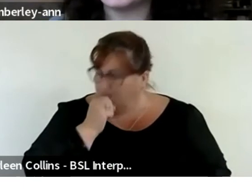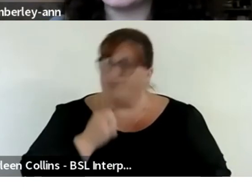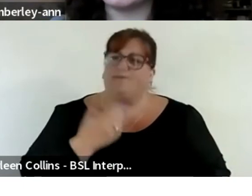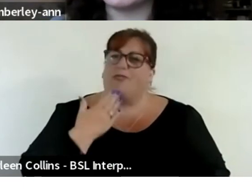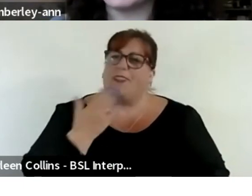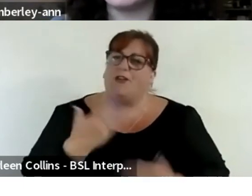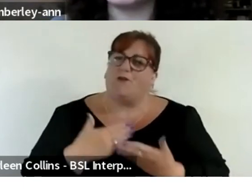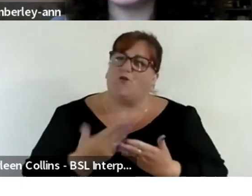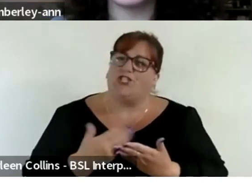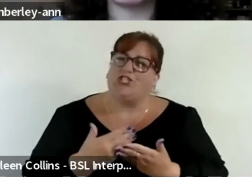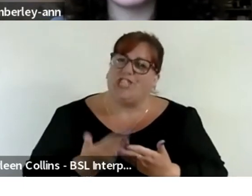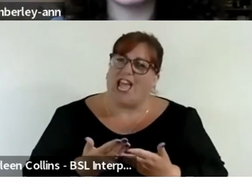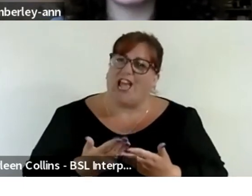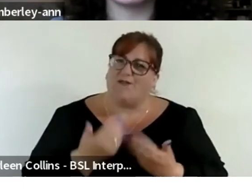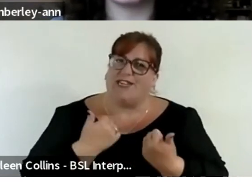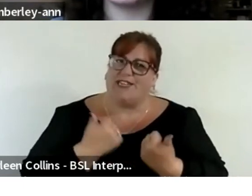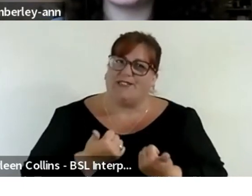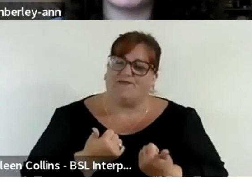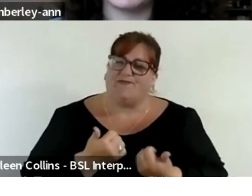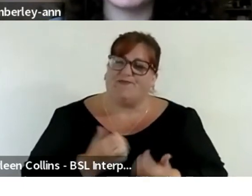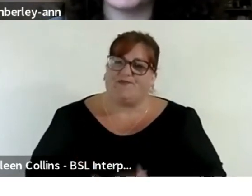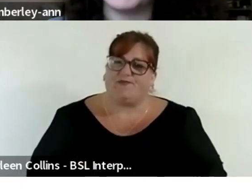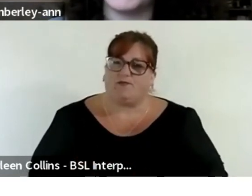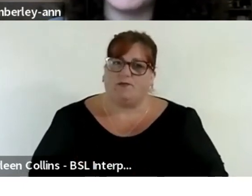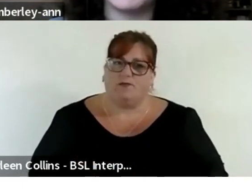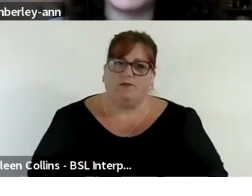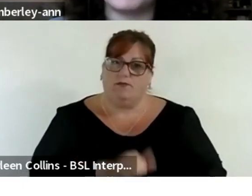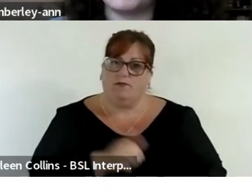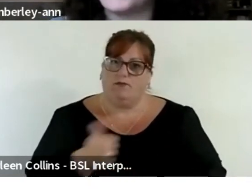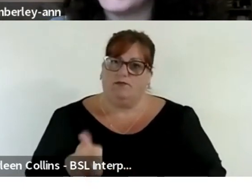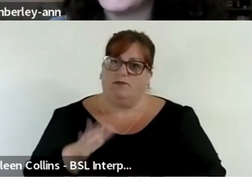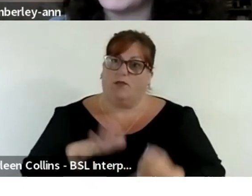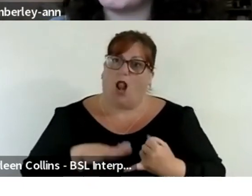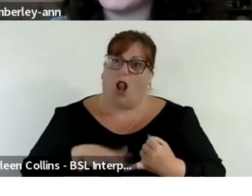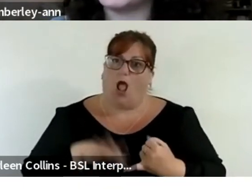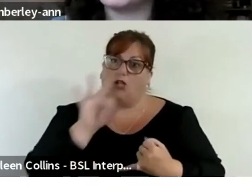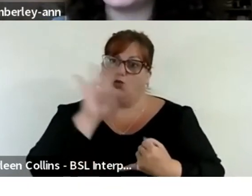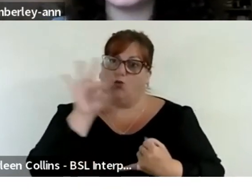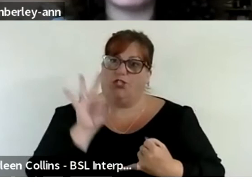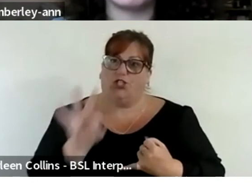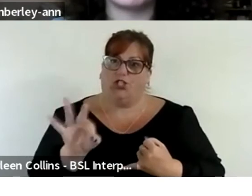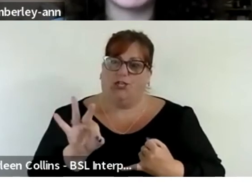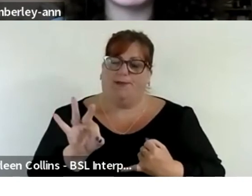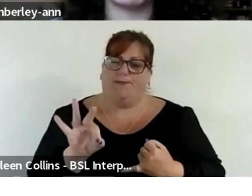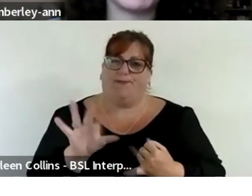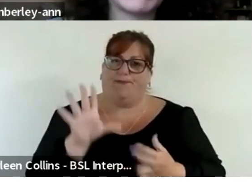That kind of also brings us on to our last question around exploring